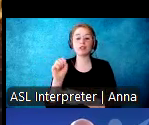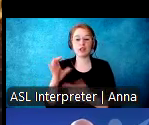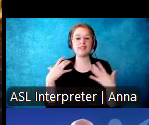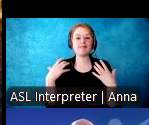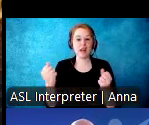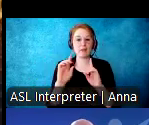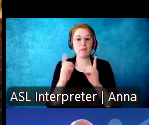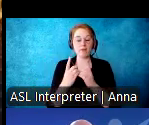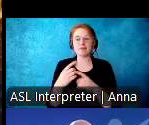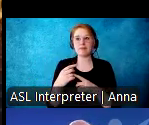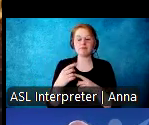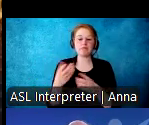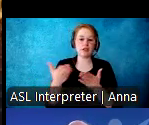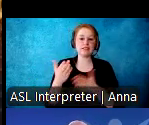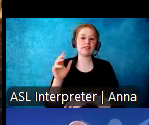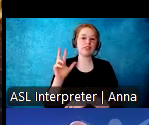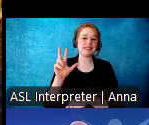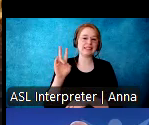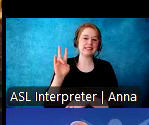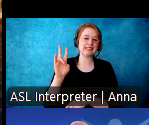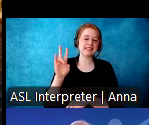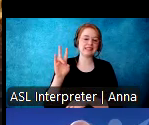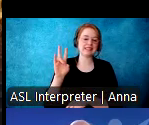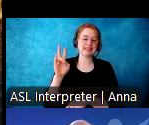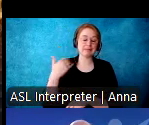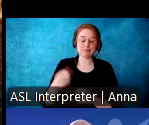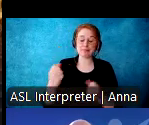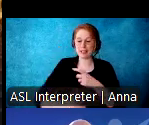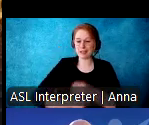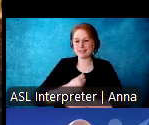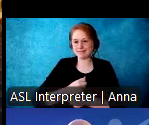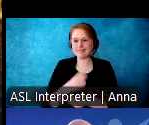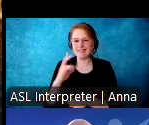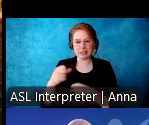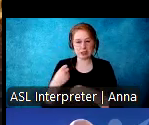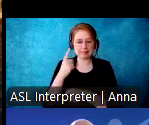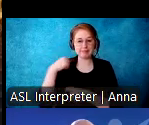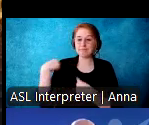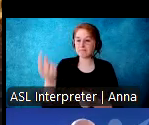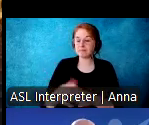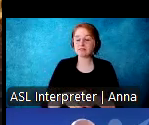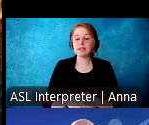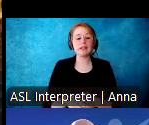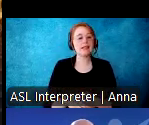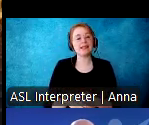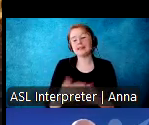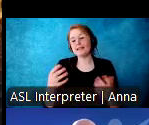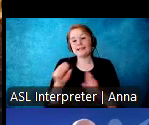and one lesson I learned over that time is that state agencies do not do website design, marketing,